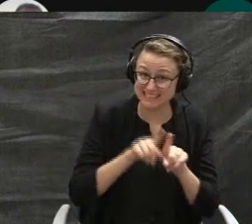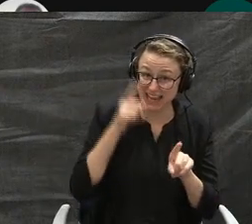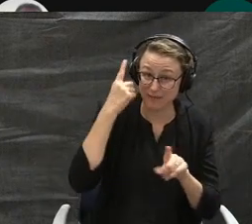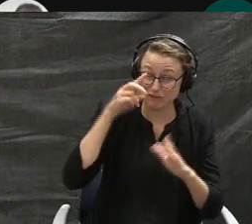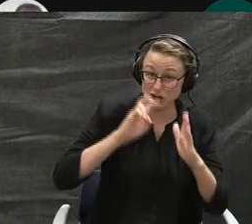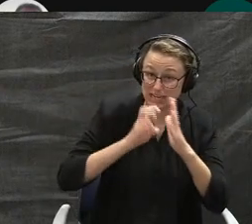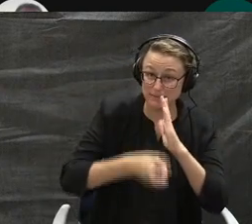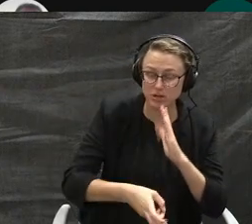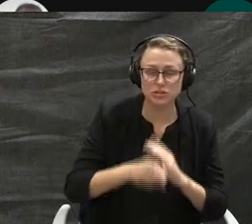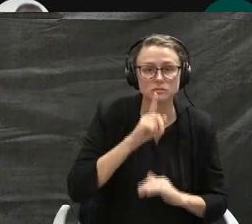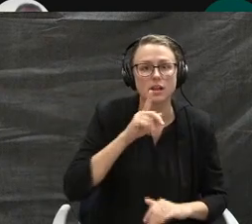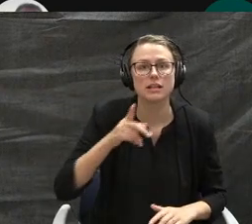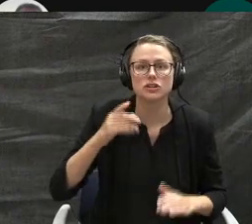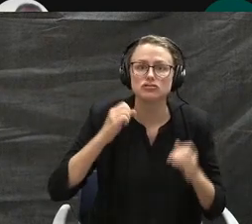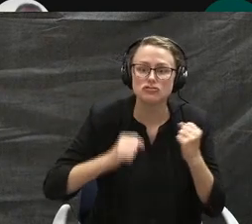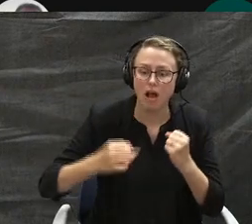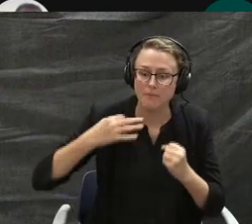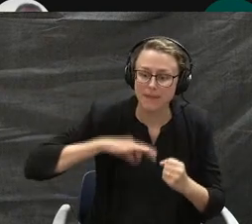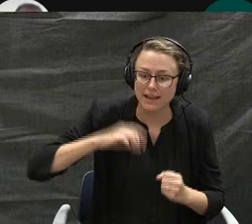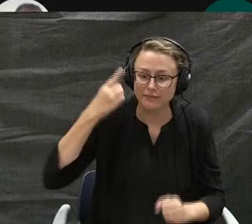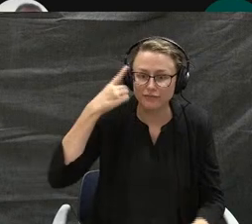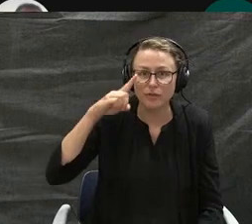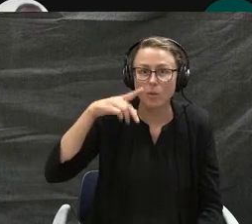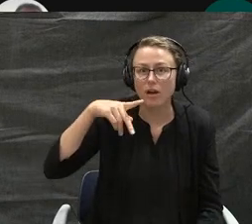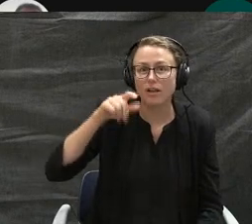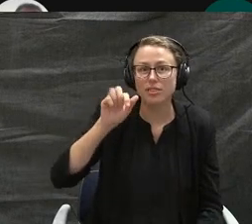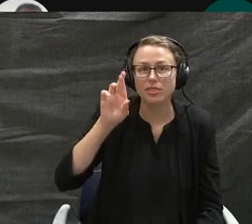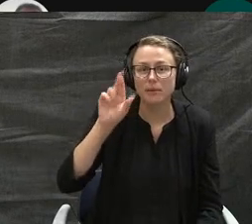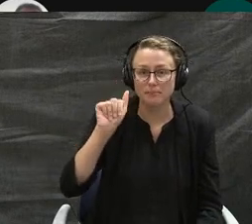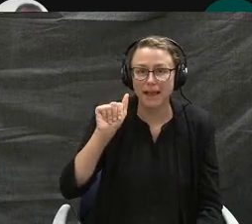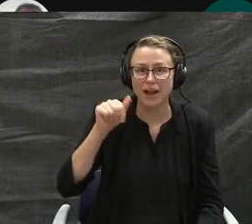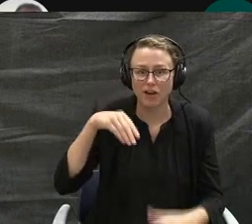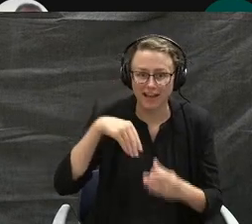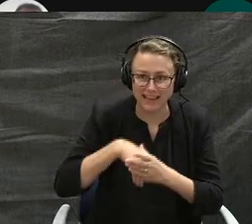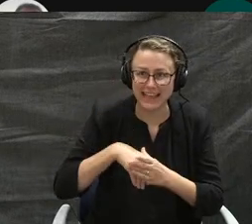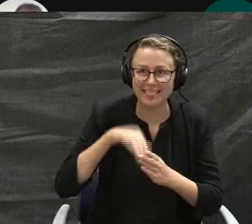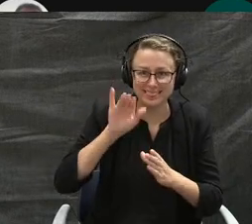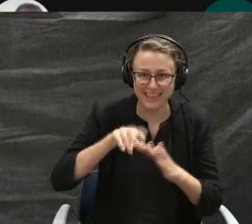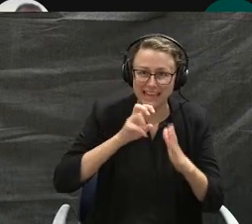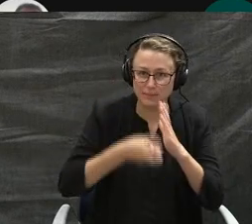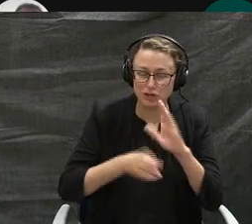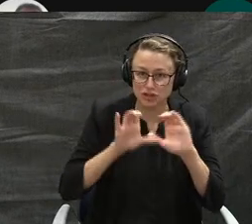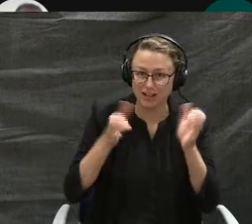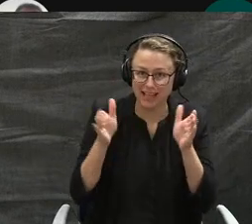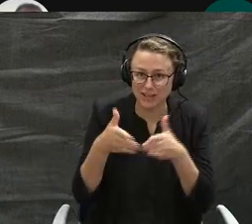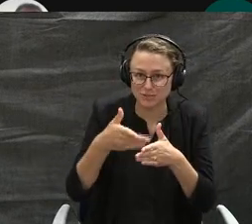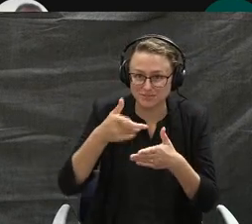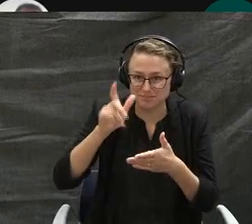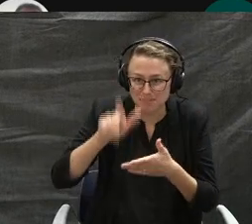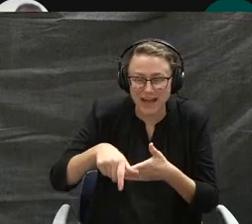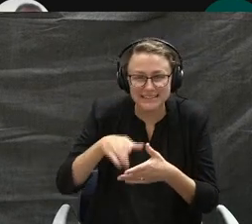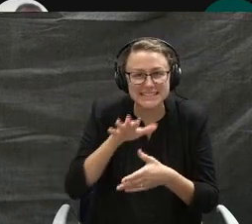for the. Para in the emerging classroom. To speak the language. That kind of goes along with my next question in